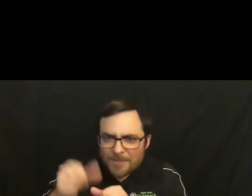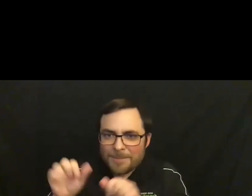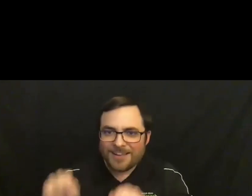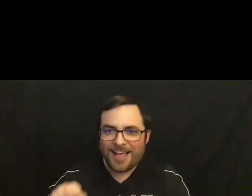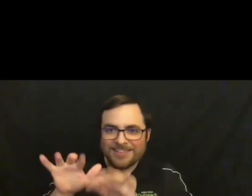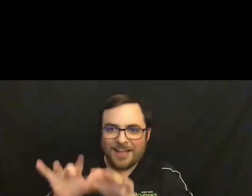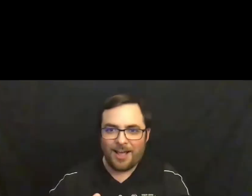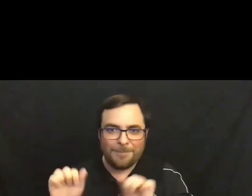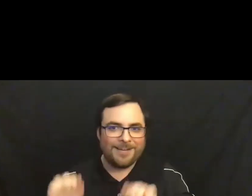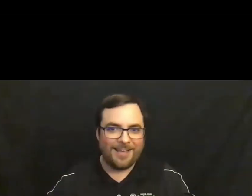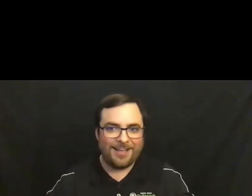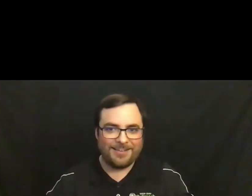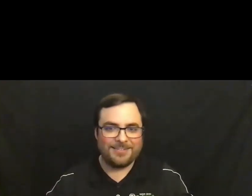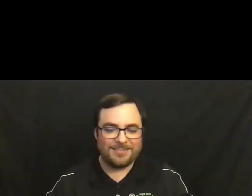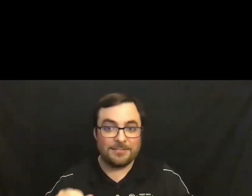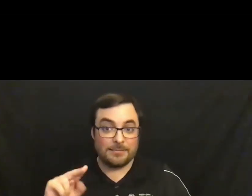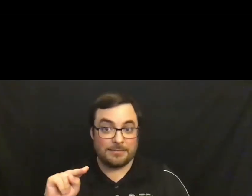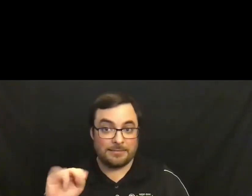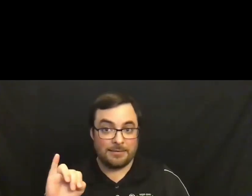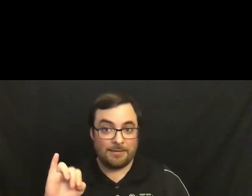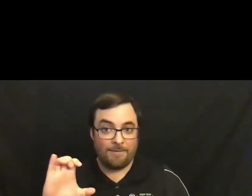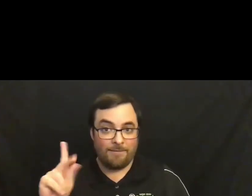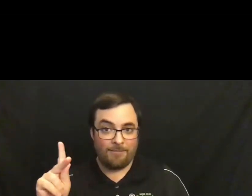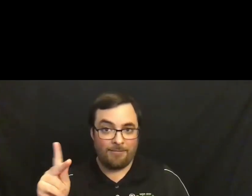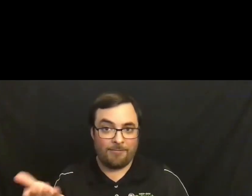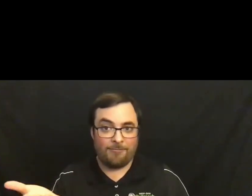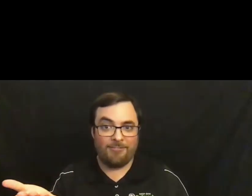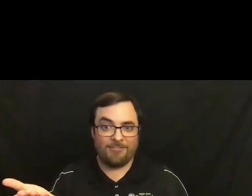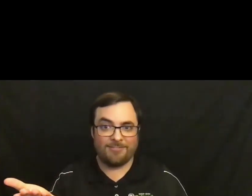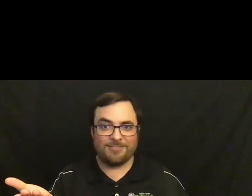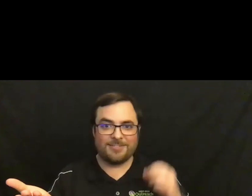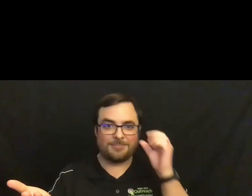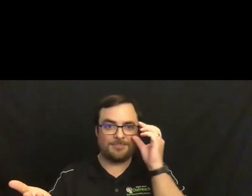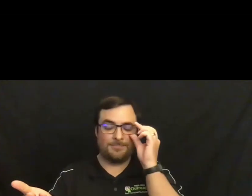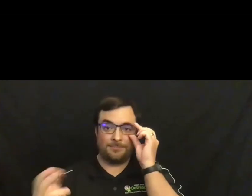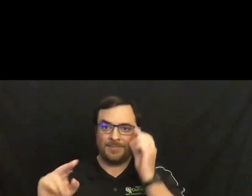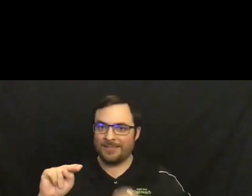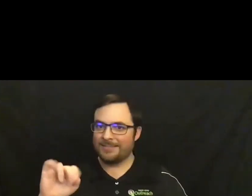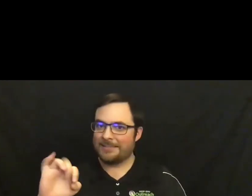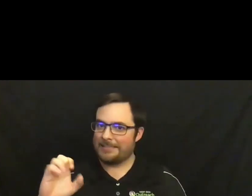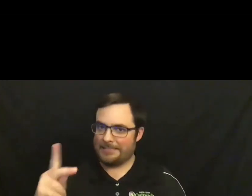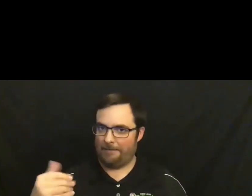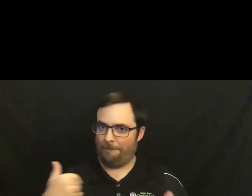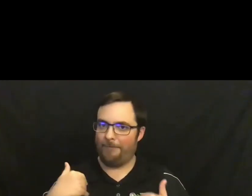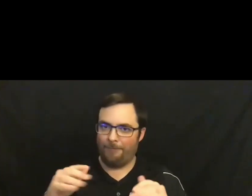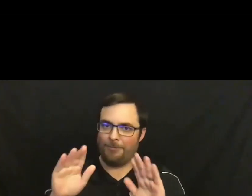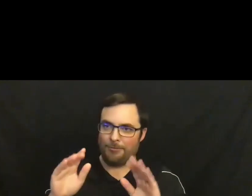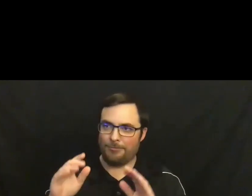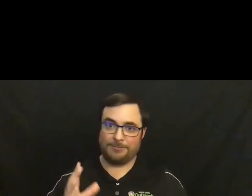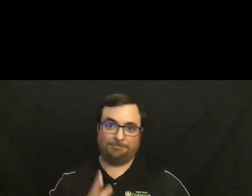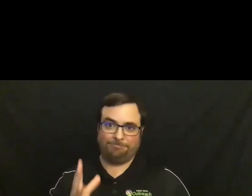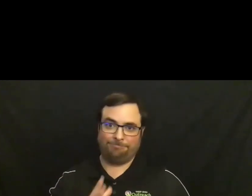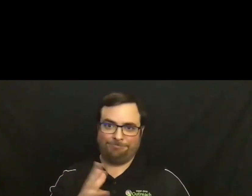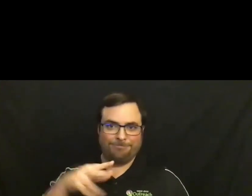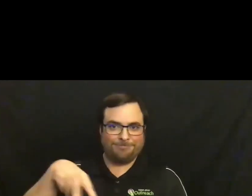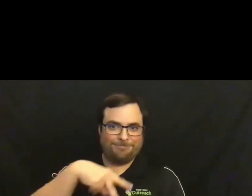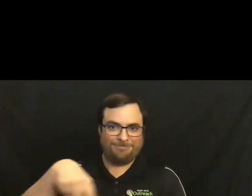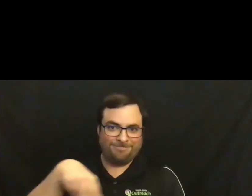into that chat. And remember Nick had all those fancy dance moves to share with us.